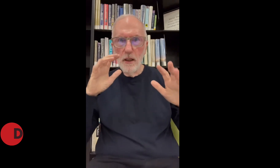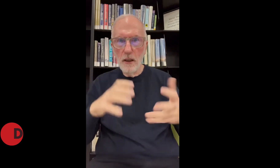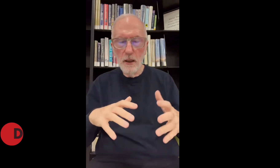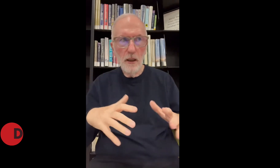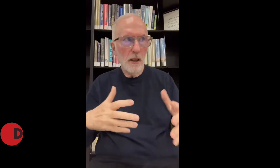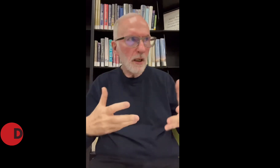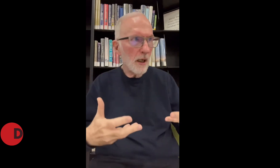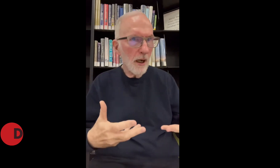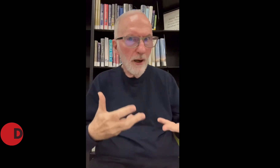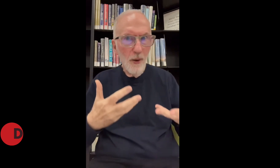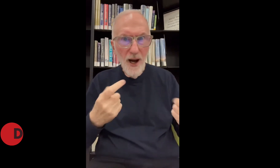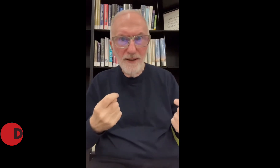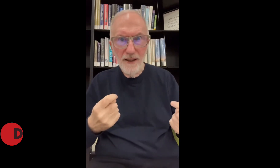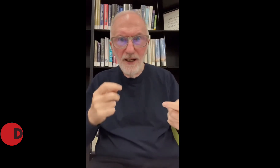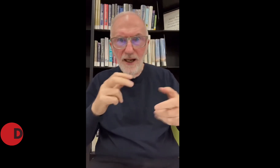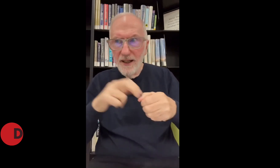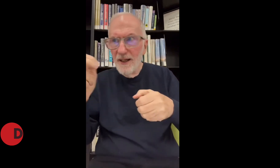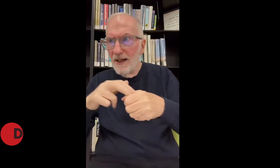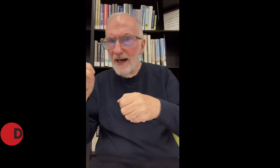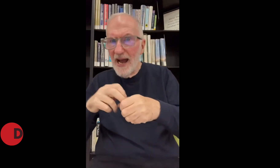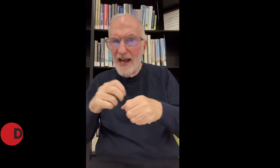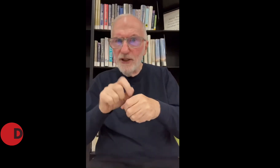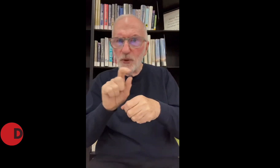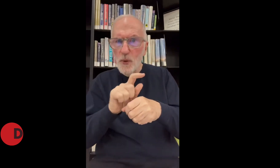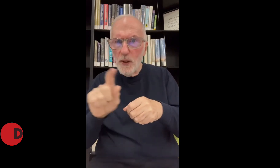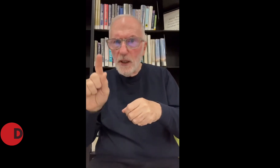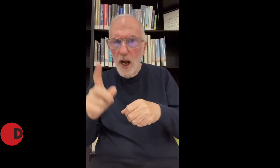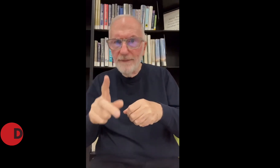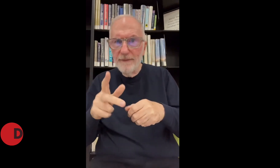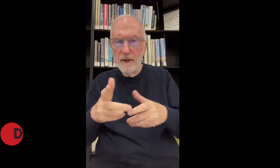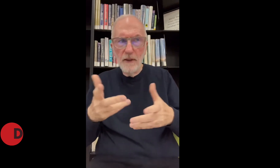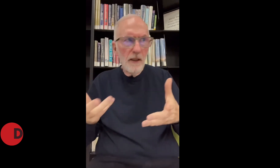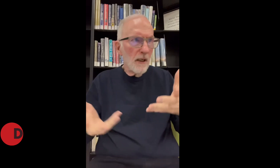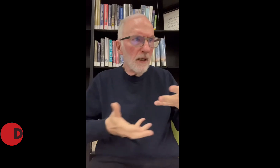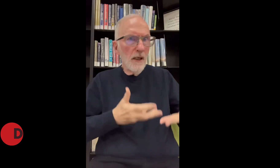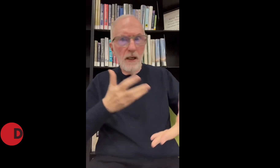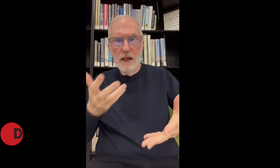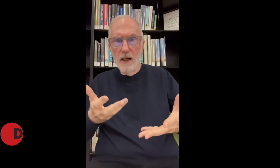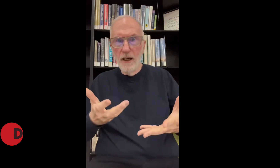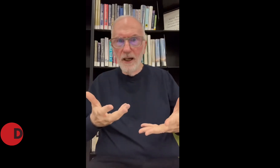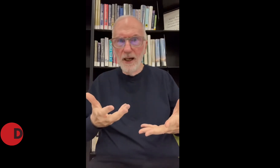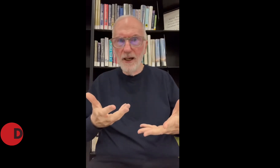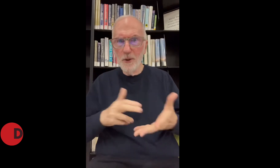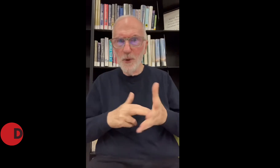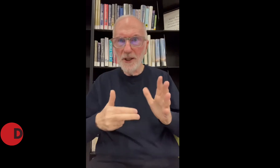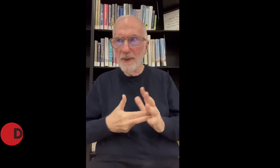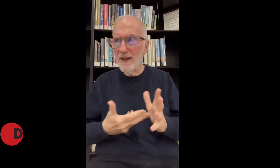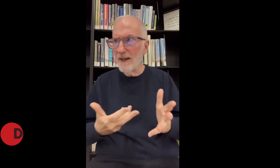Does that mean we close down? Liz and I pondered and are determined